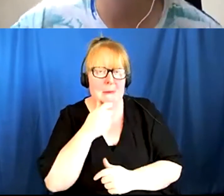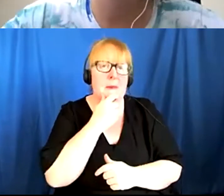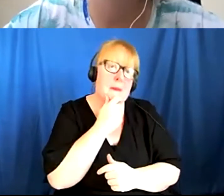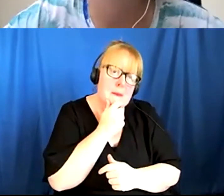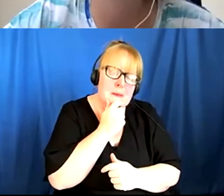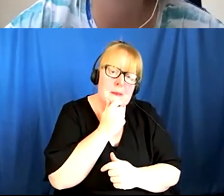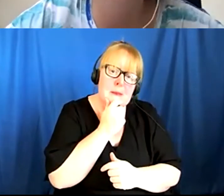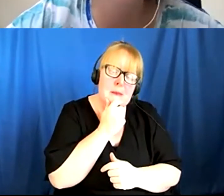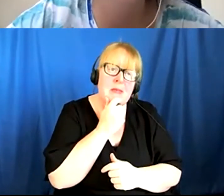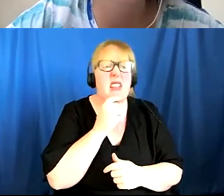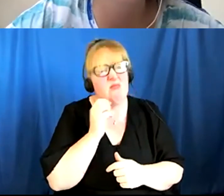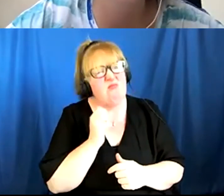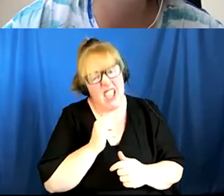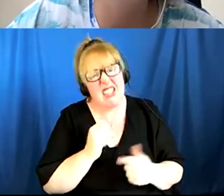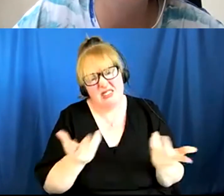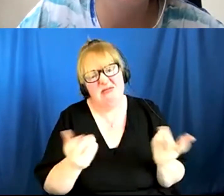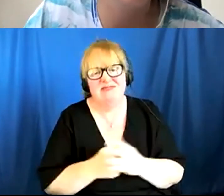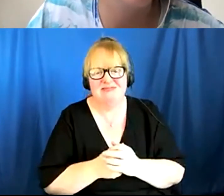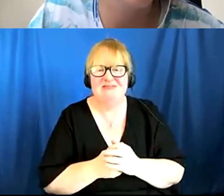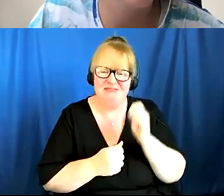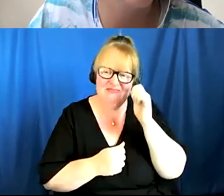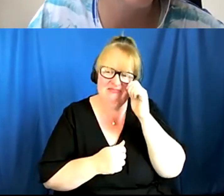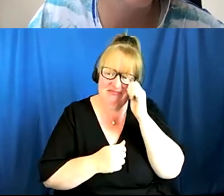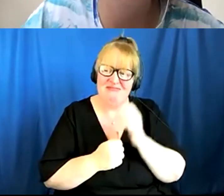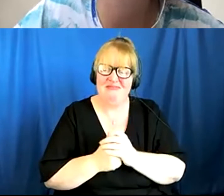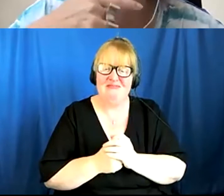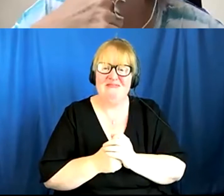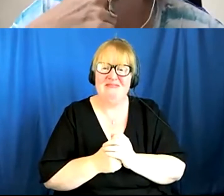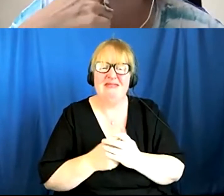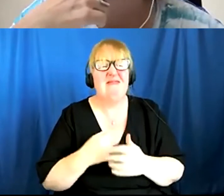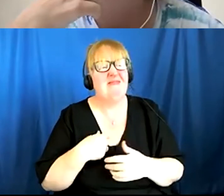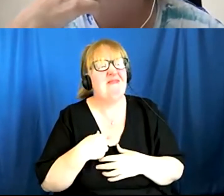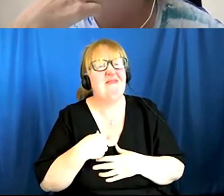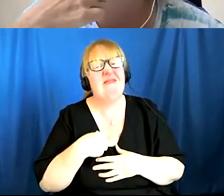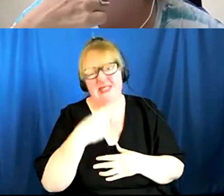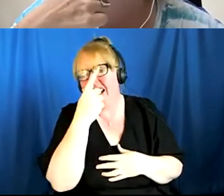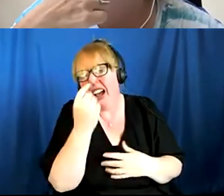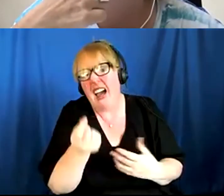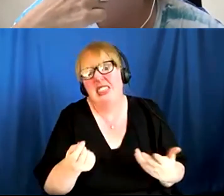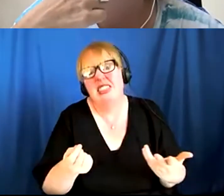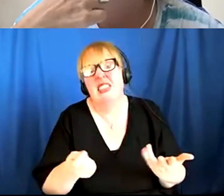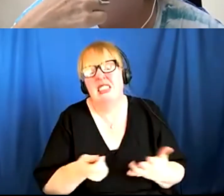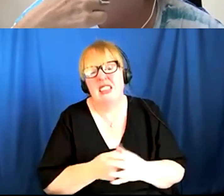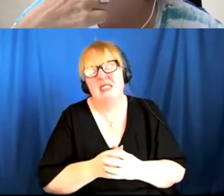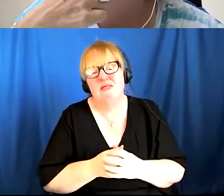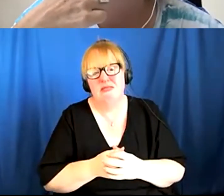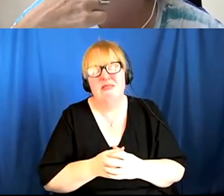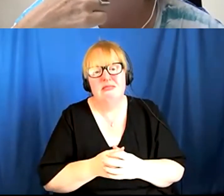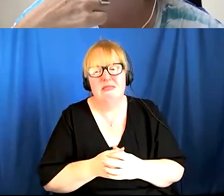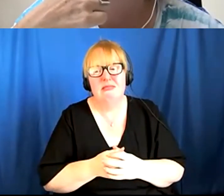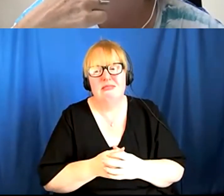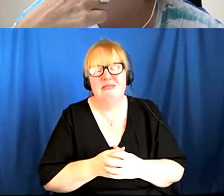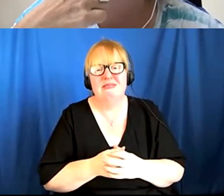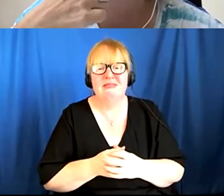Yes Yes, I think I think it can. Well, I’m wondering whether the question is,